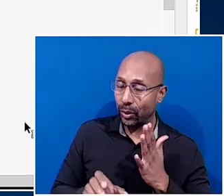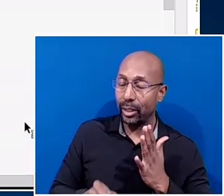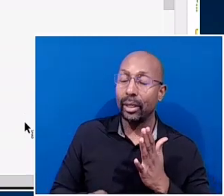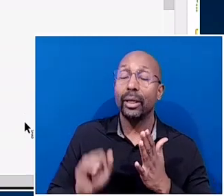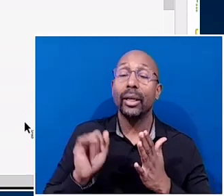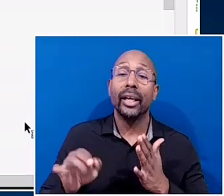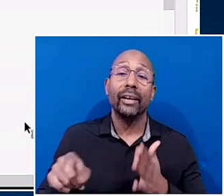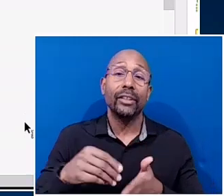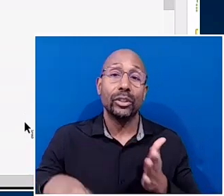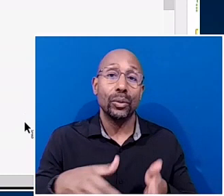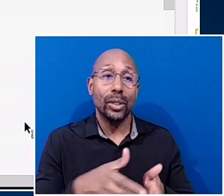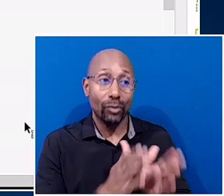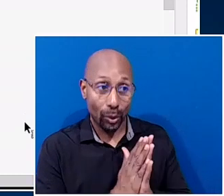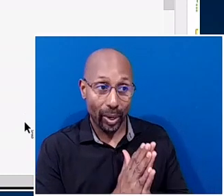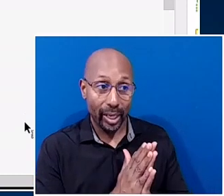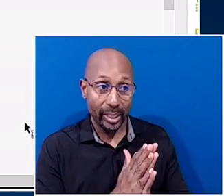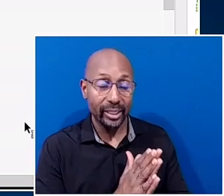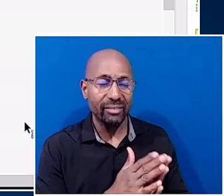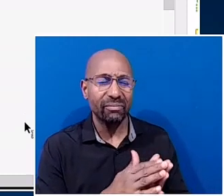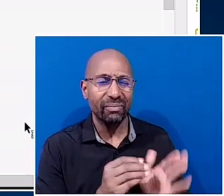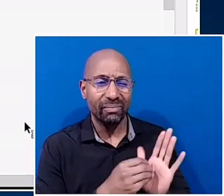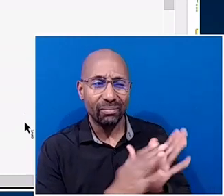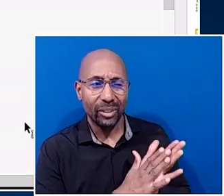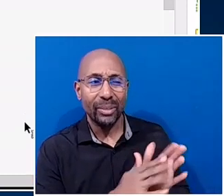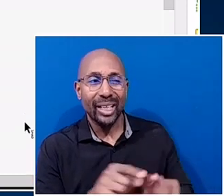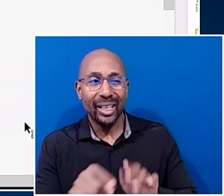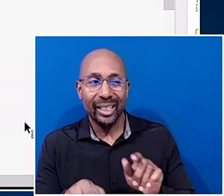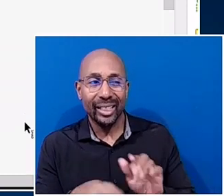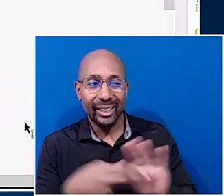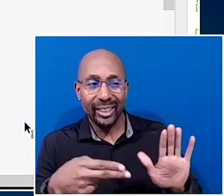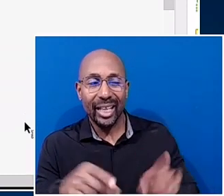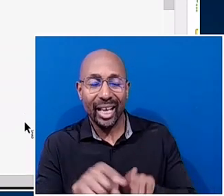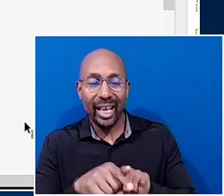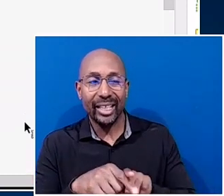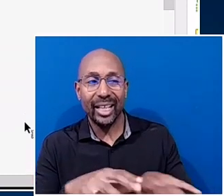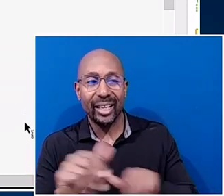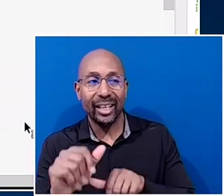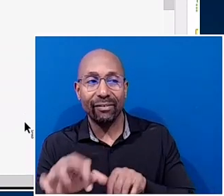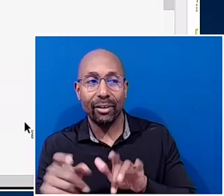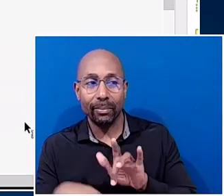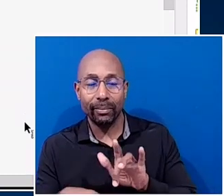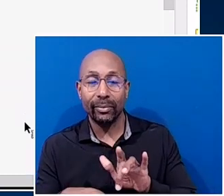of absence in accordance with specific policies that the institution has established, although in certain